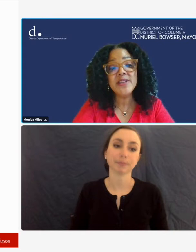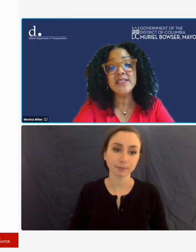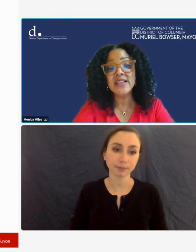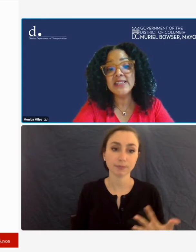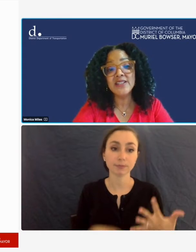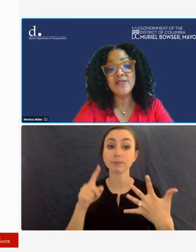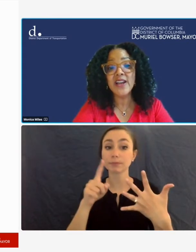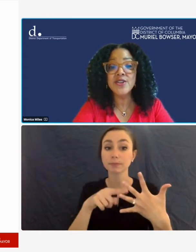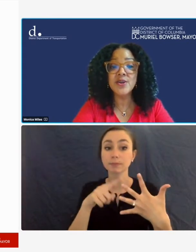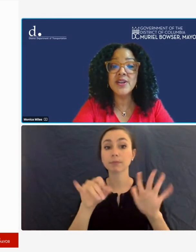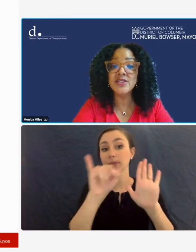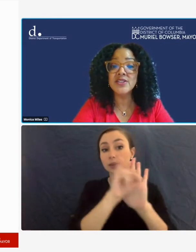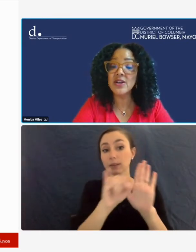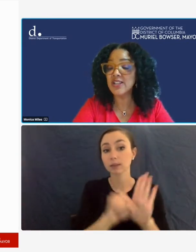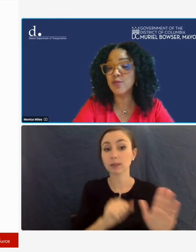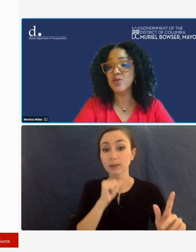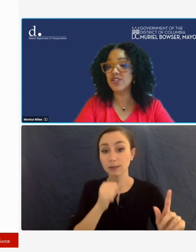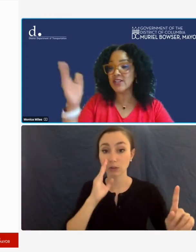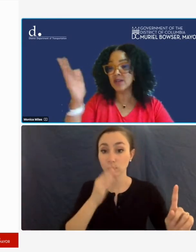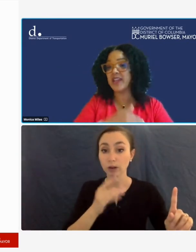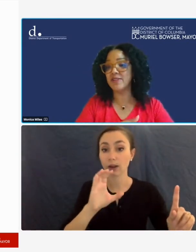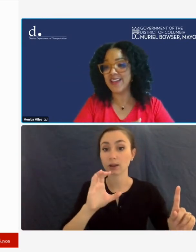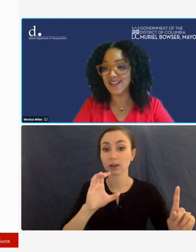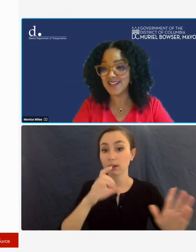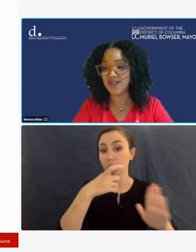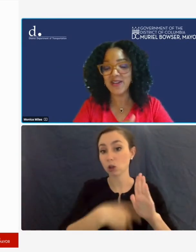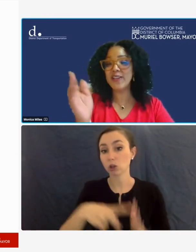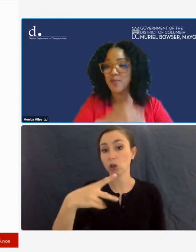to identify your indirect cost pool which is going to be everything else so everything at the bottom